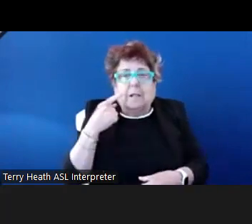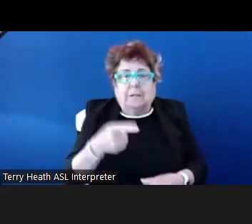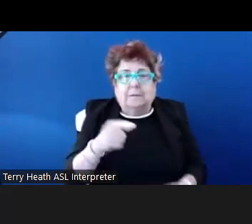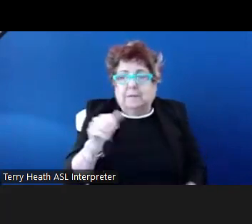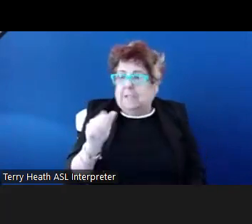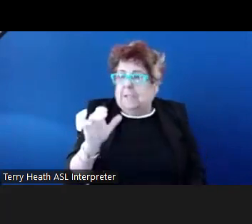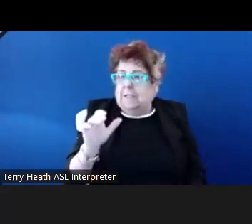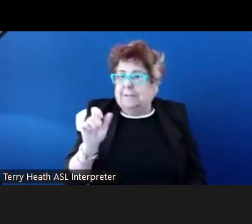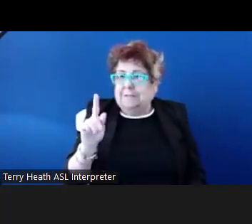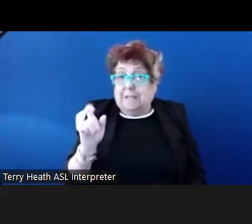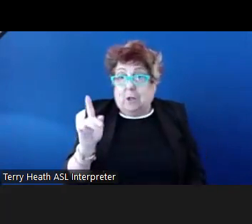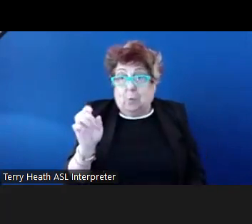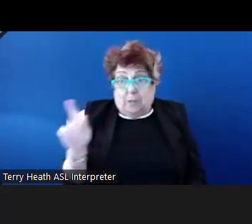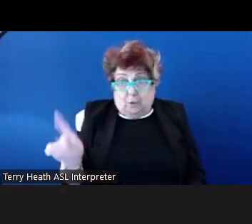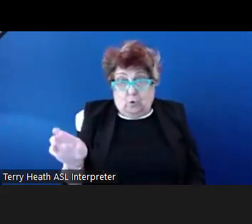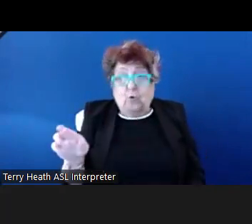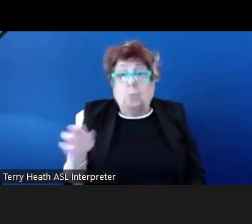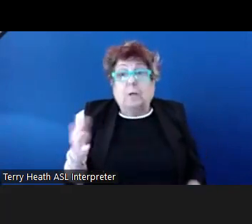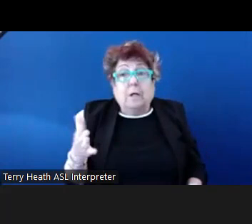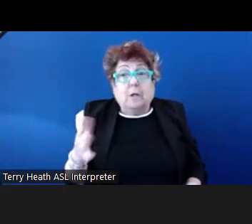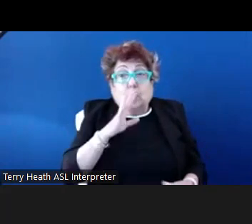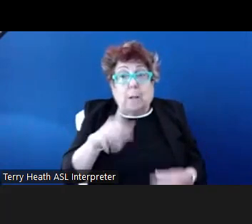about today is really an opportunity to help you connect